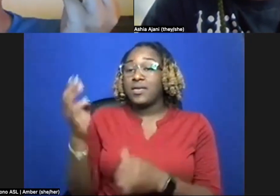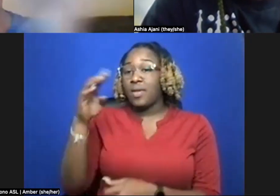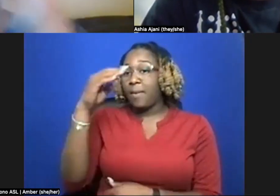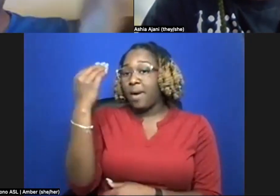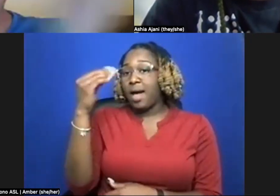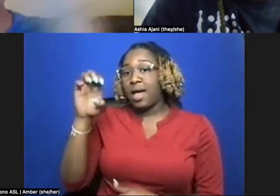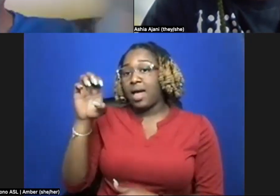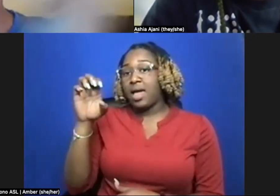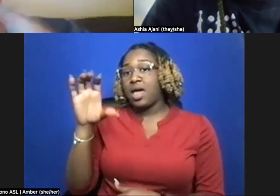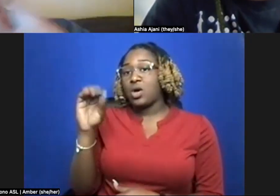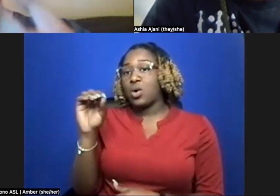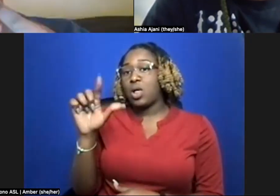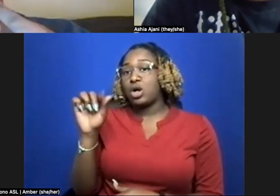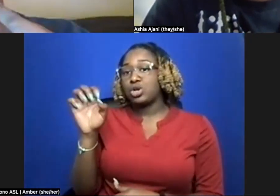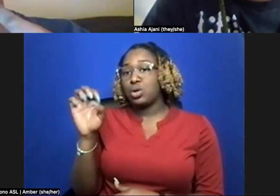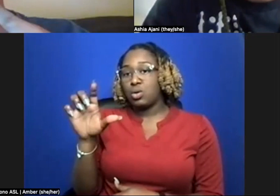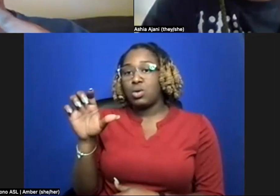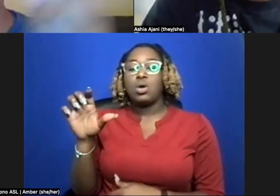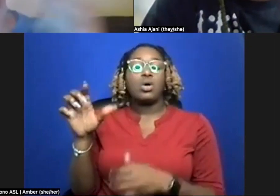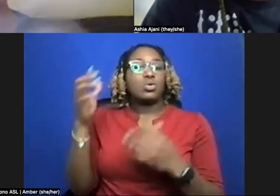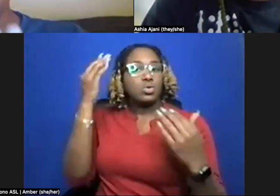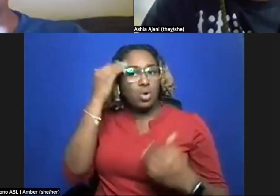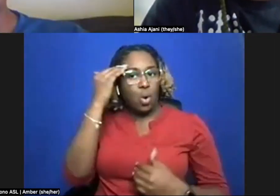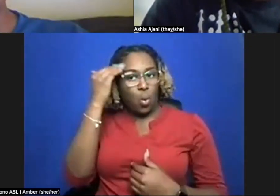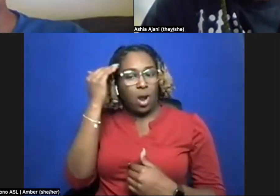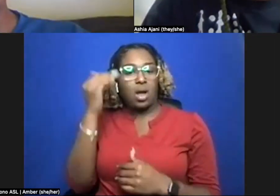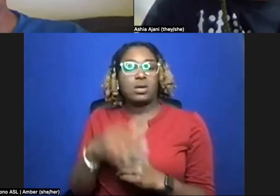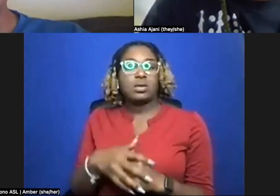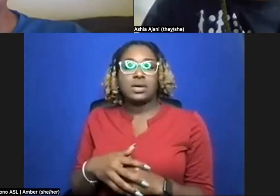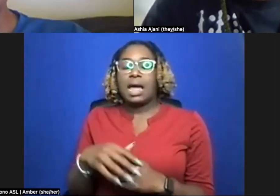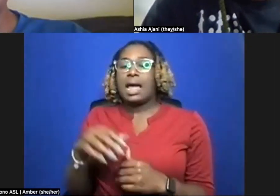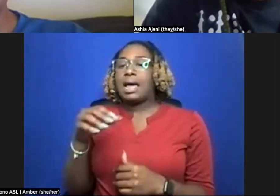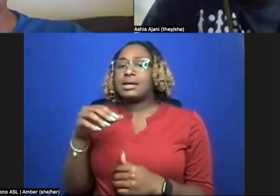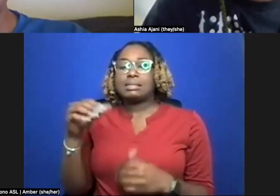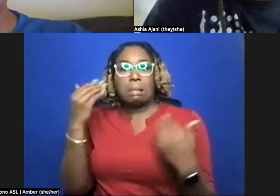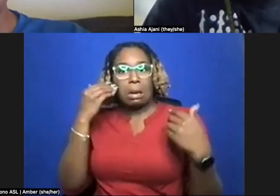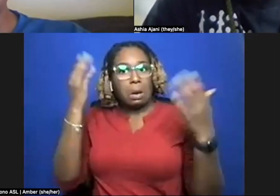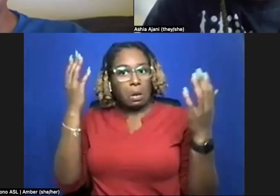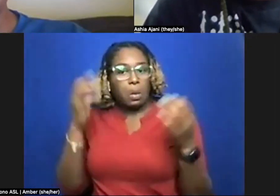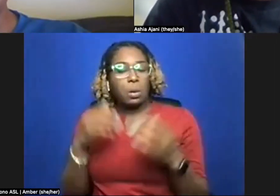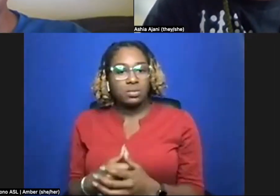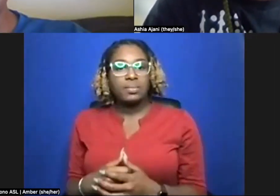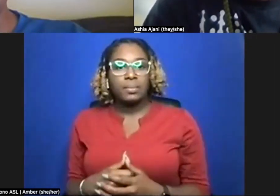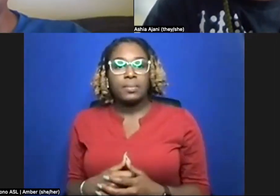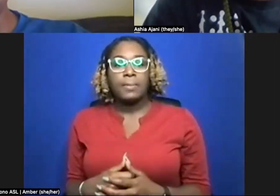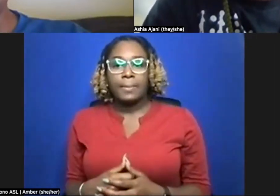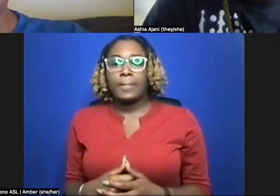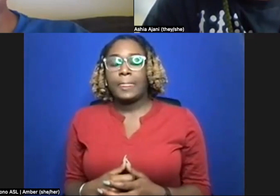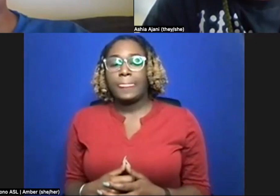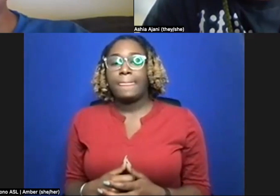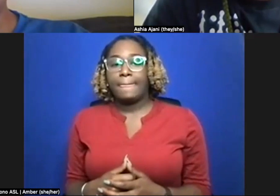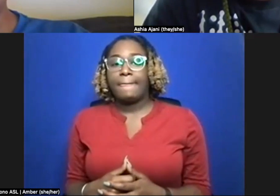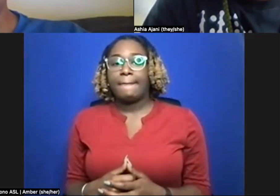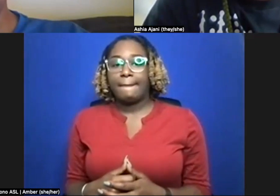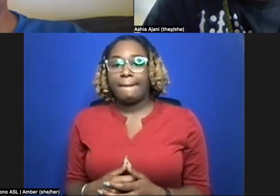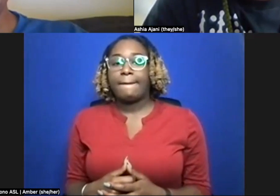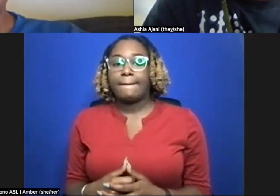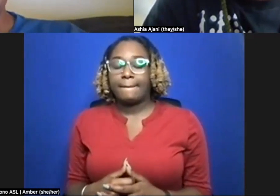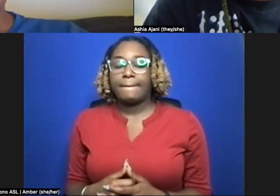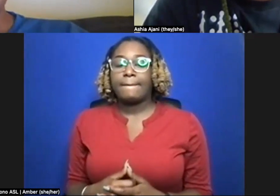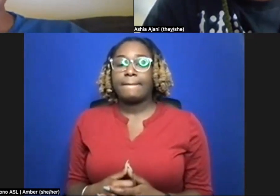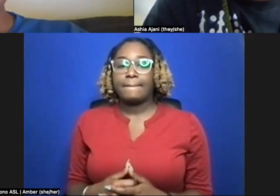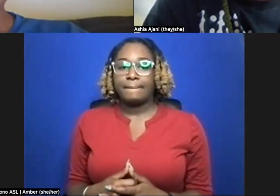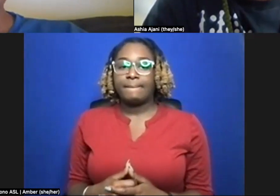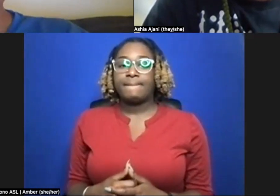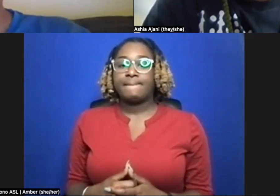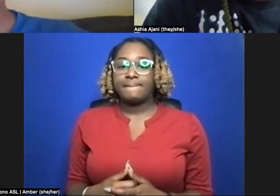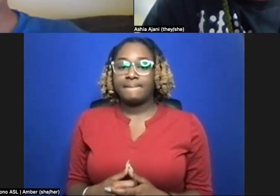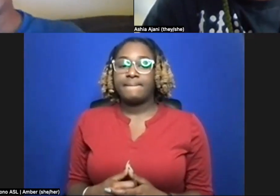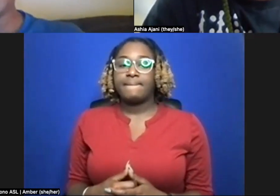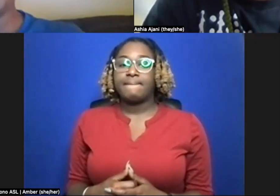knowing and unknowing that I feel like “Heirlooms” invites us into. And so you mentioned “groundwater